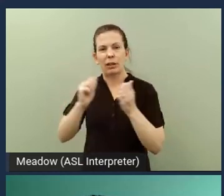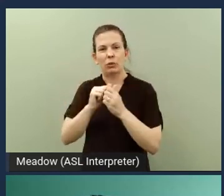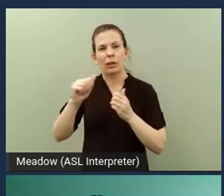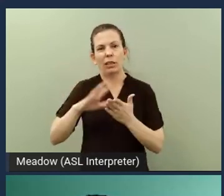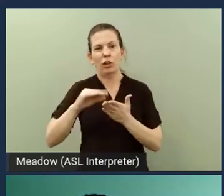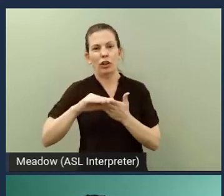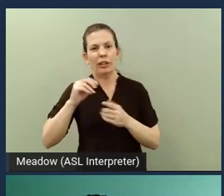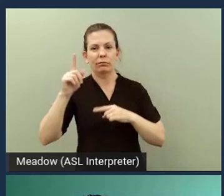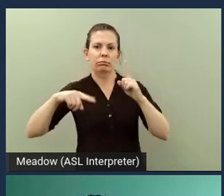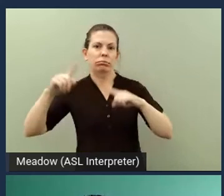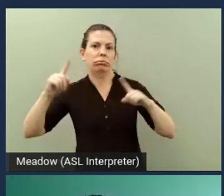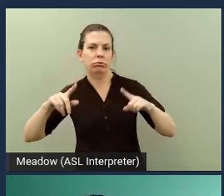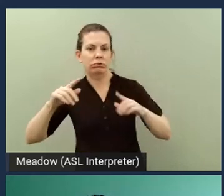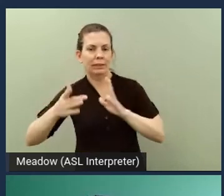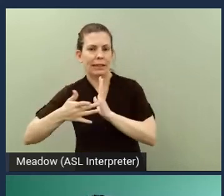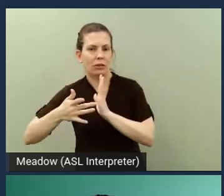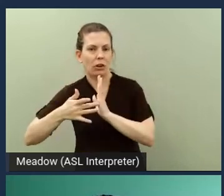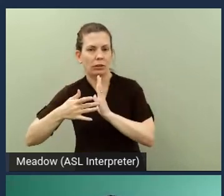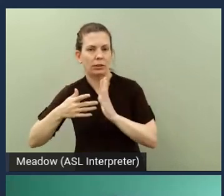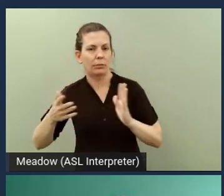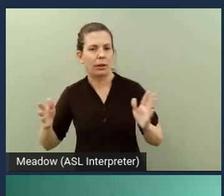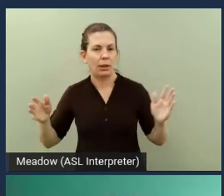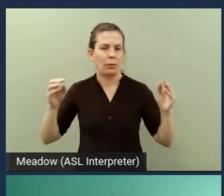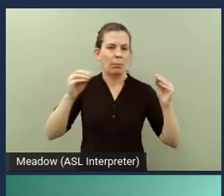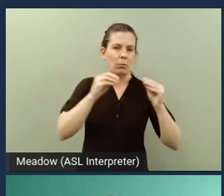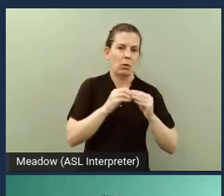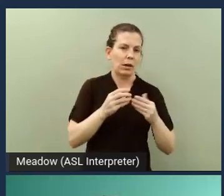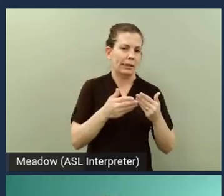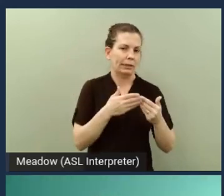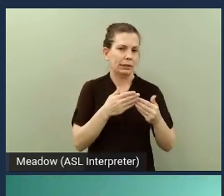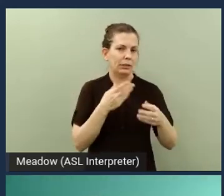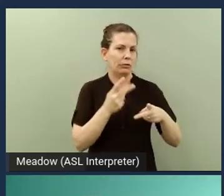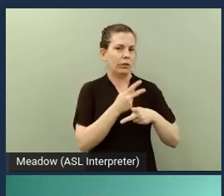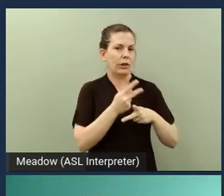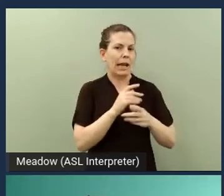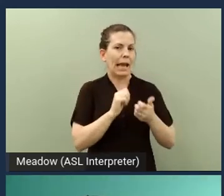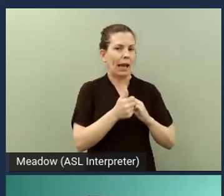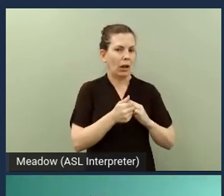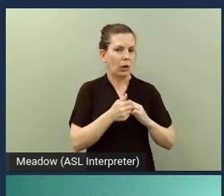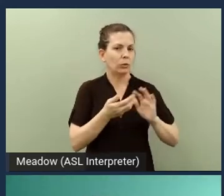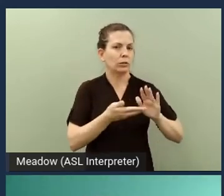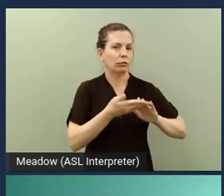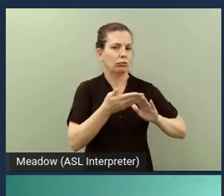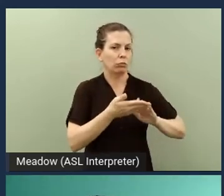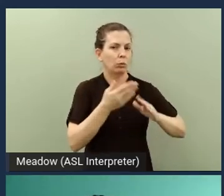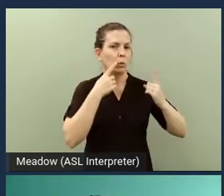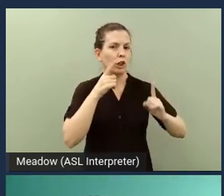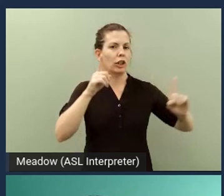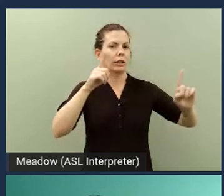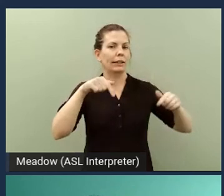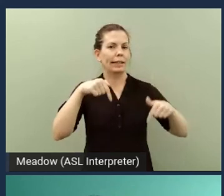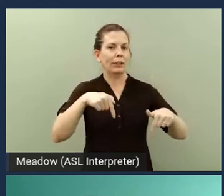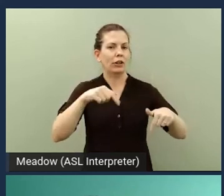it'd probably just be easier to figure out how to get it working using SageMaker Studio.